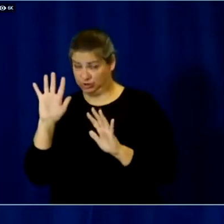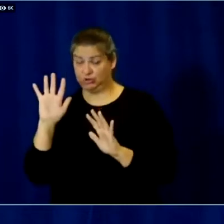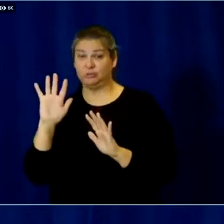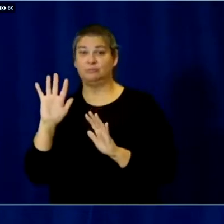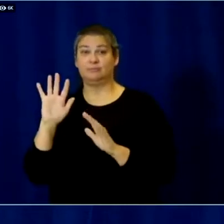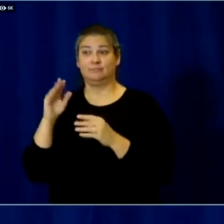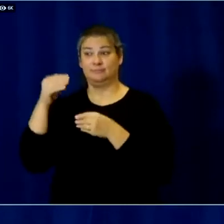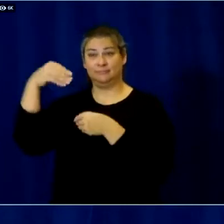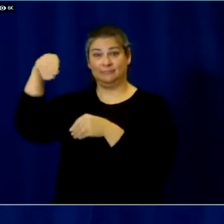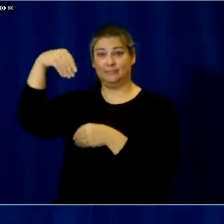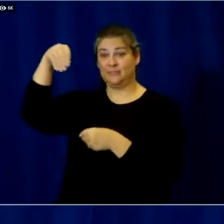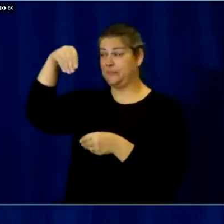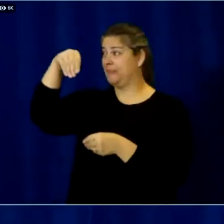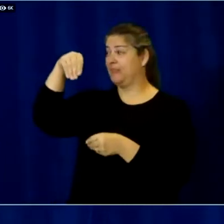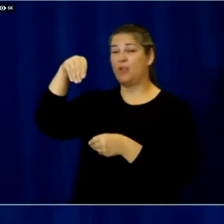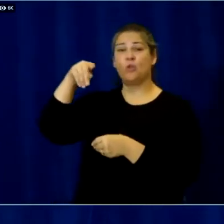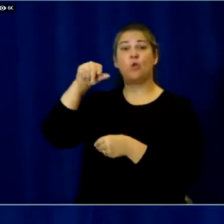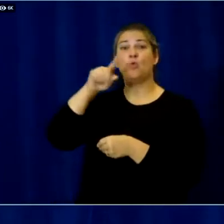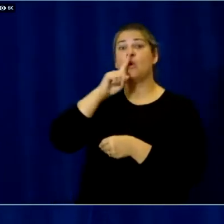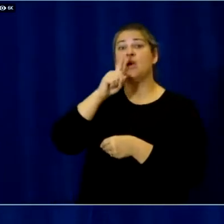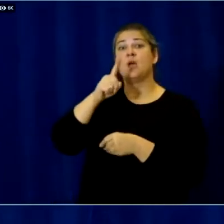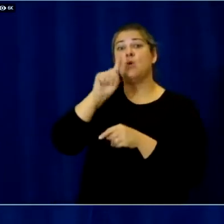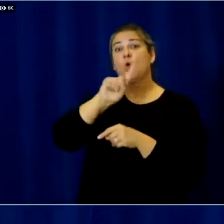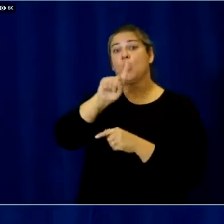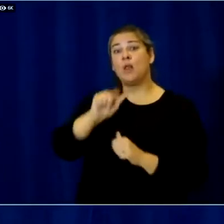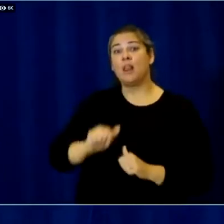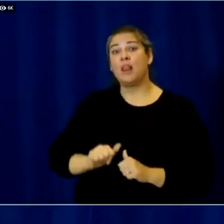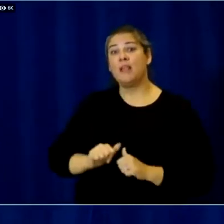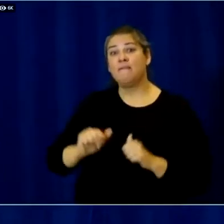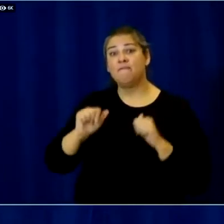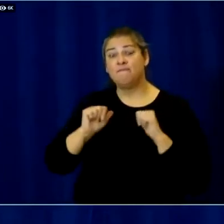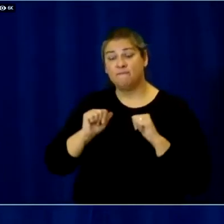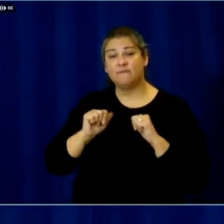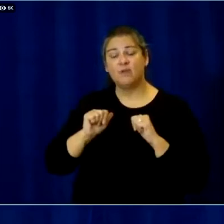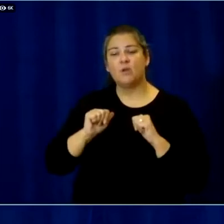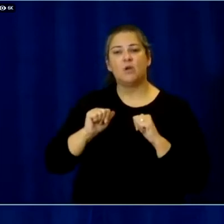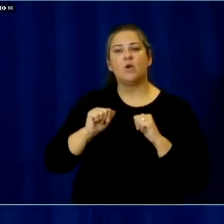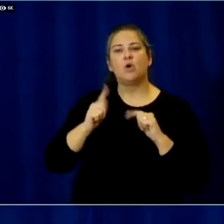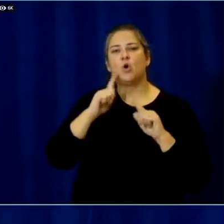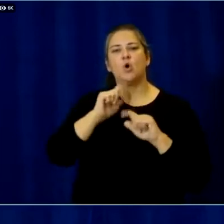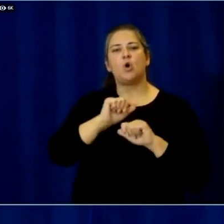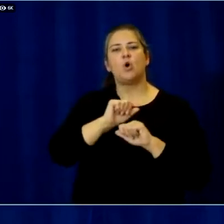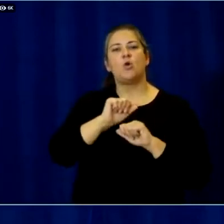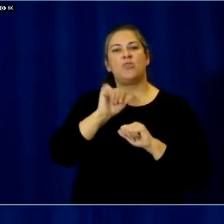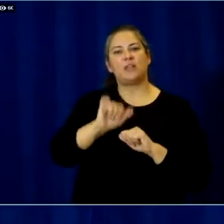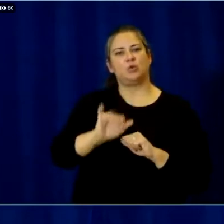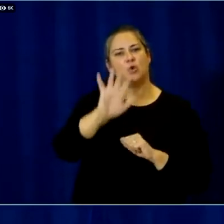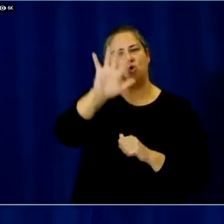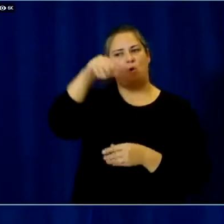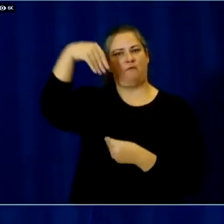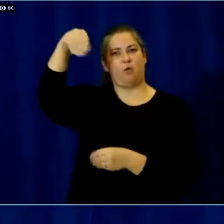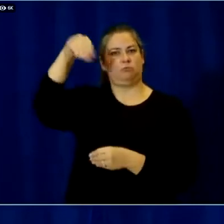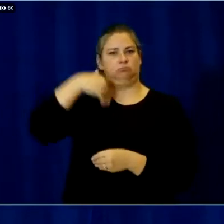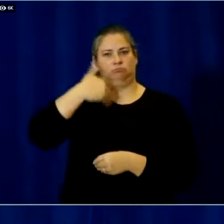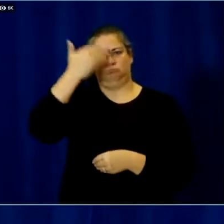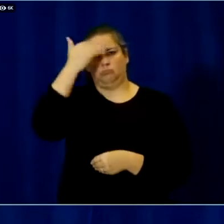these ballots all look the same depending on where you live. There's no insignia that this is your vote. We don't know who's voted is we keep these